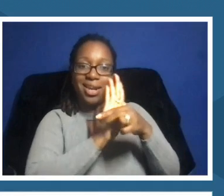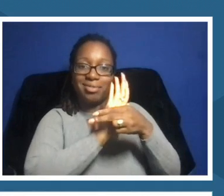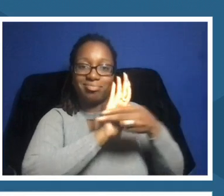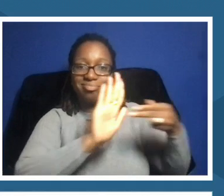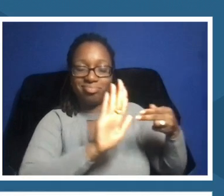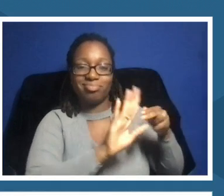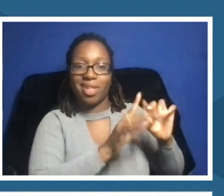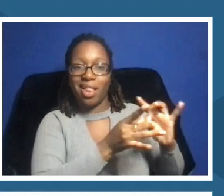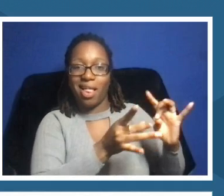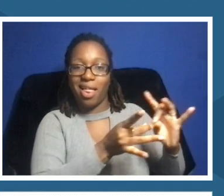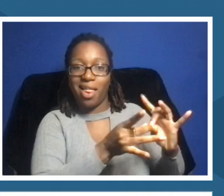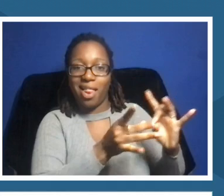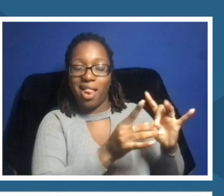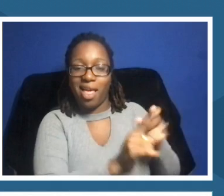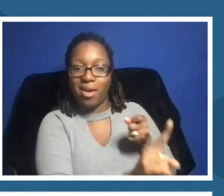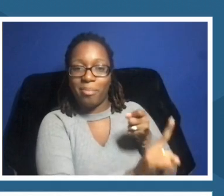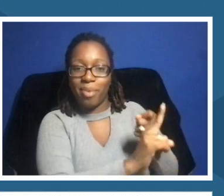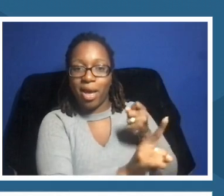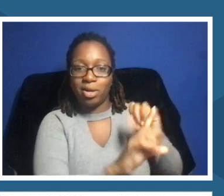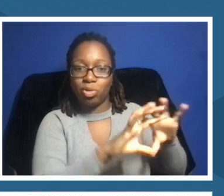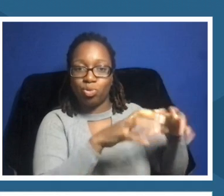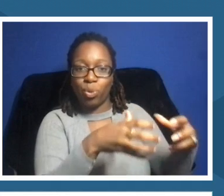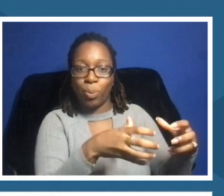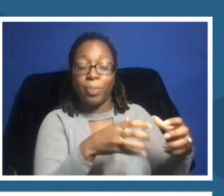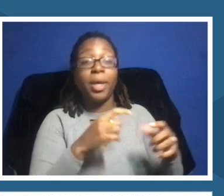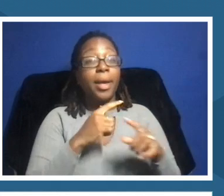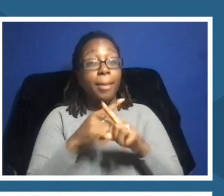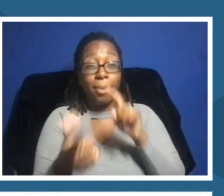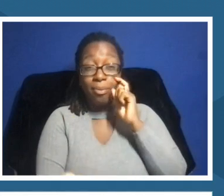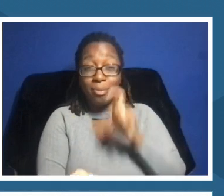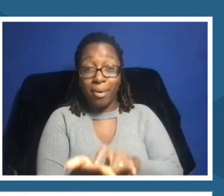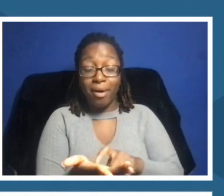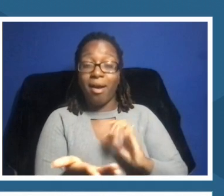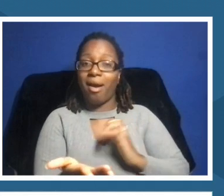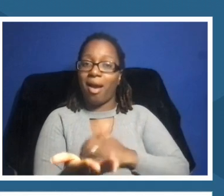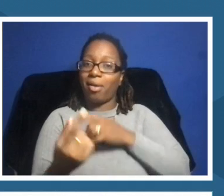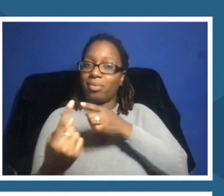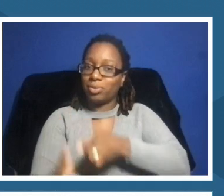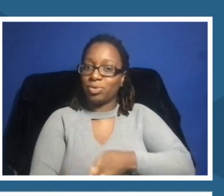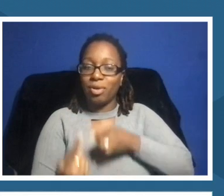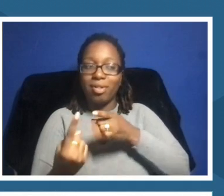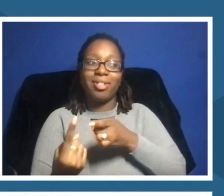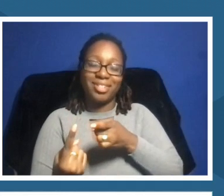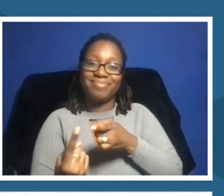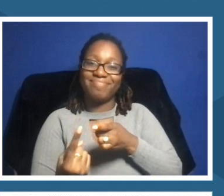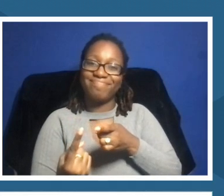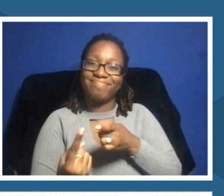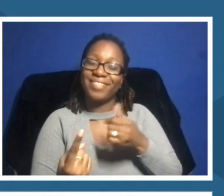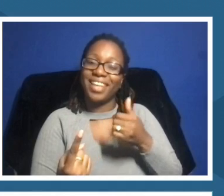to recognize right that our struggle um there's a commonality to it and and to